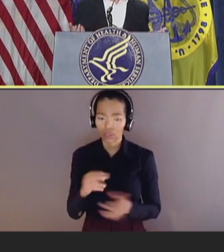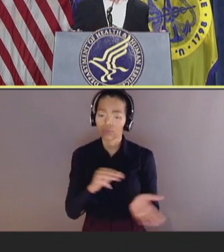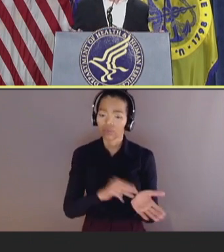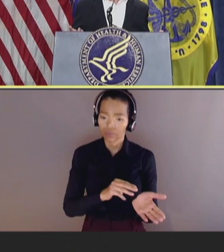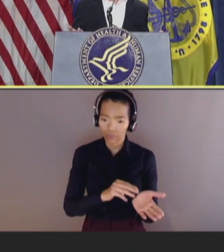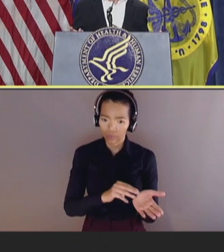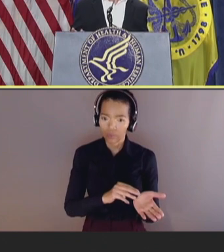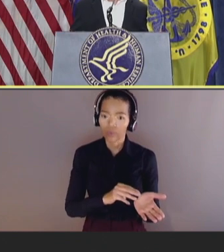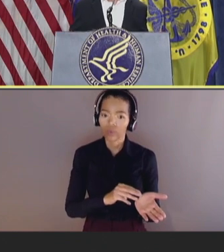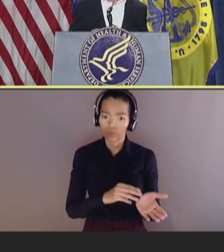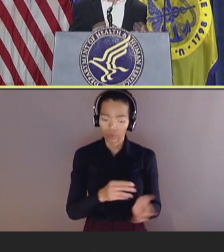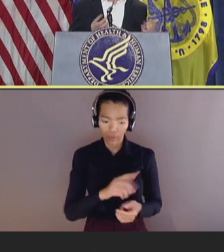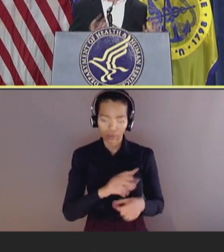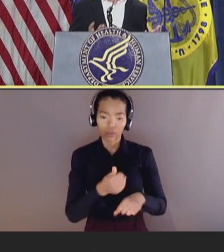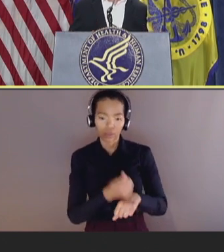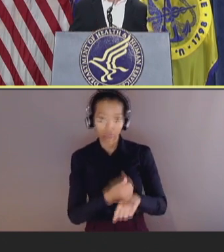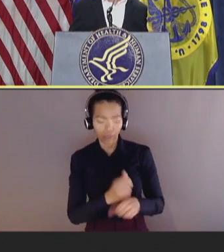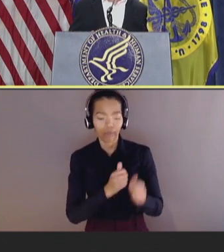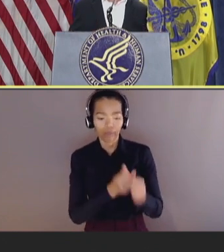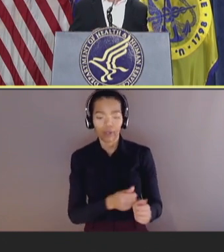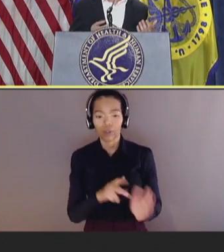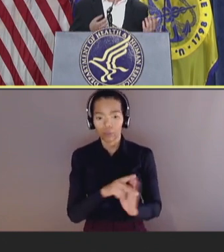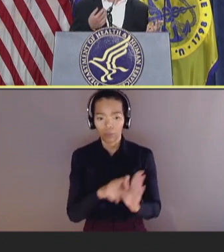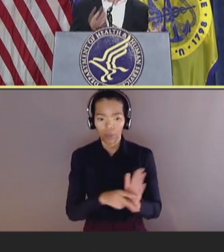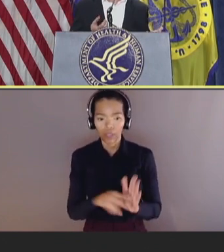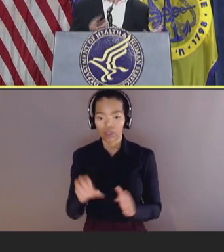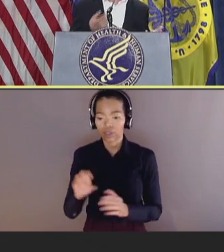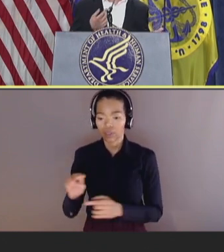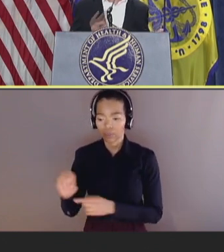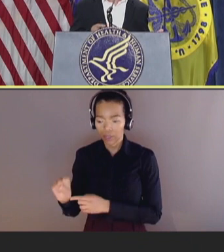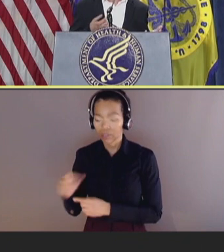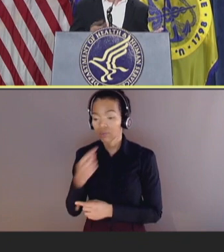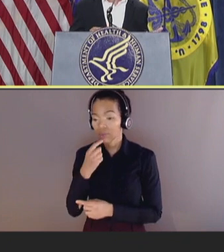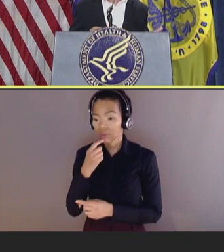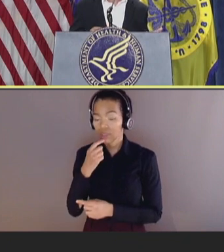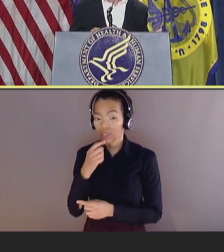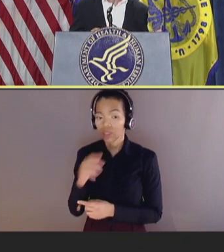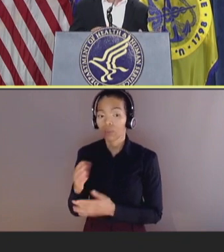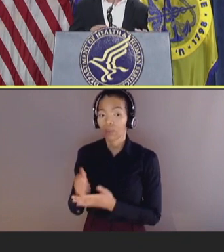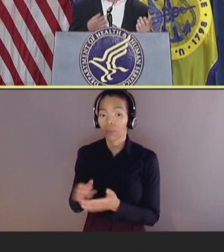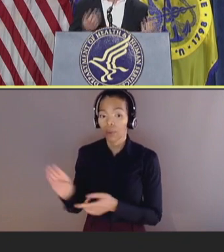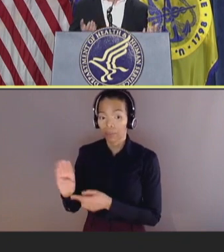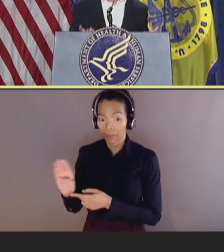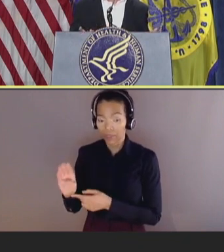payment policy. So, we heard CMS talk about how Medicare Part B fee-for-service pays a product